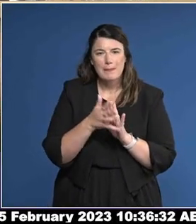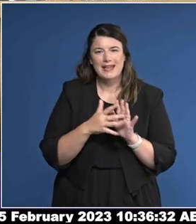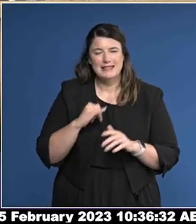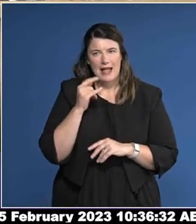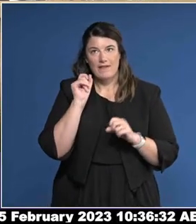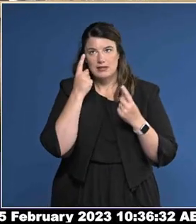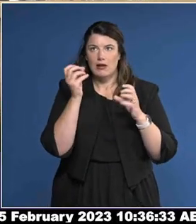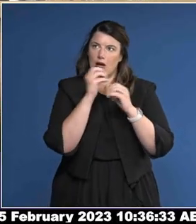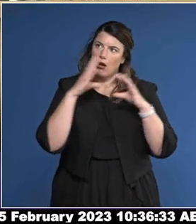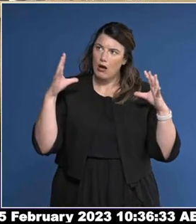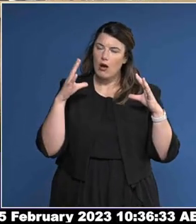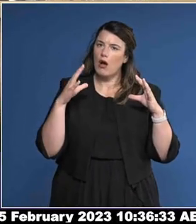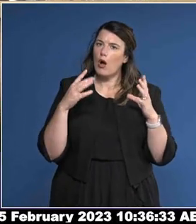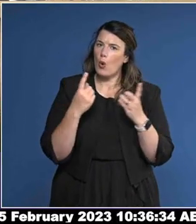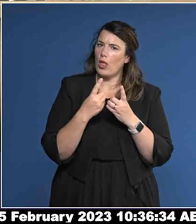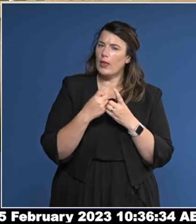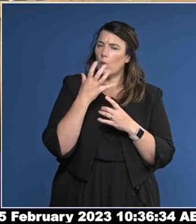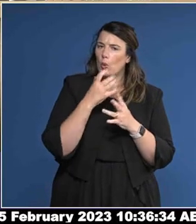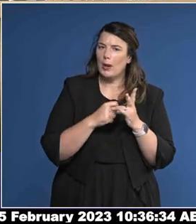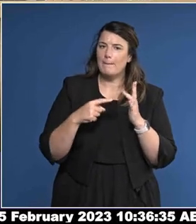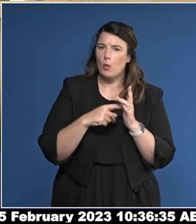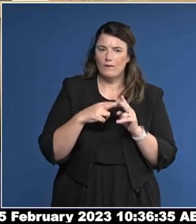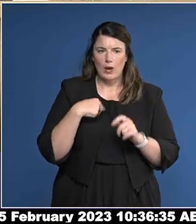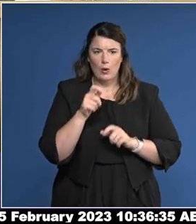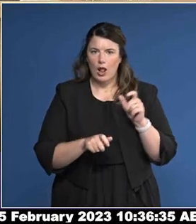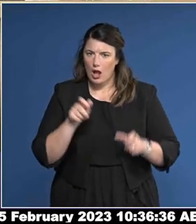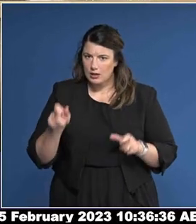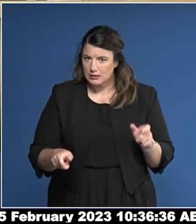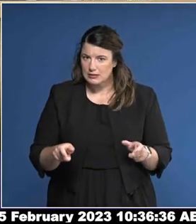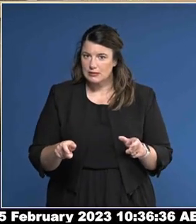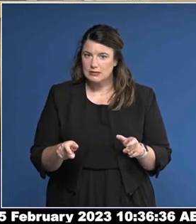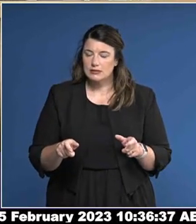things that are of importance to our clients as part of the onboarding and the learning